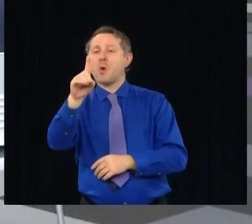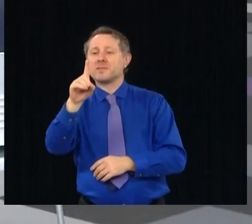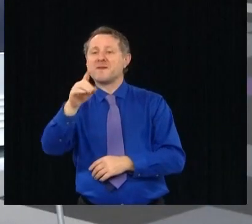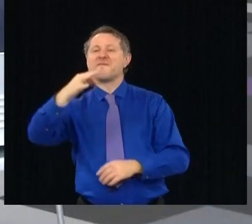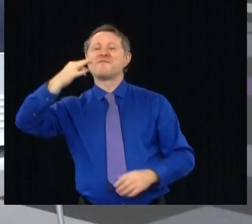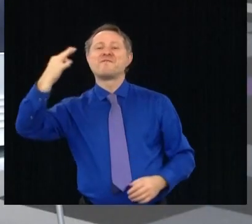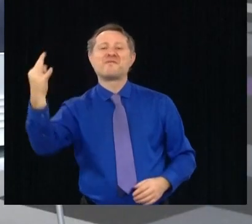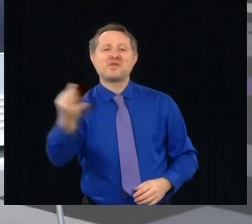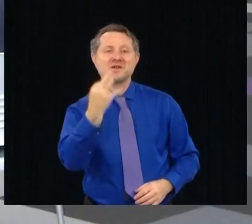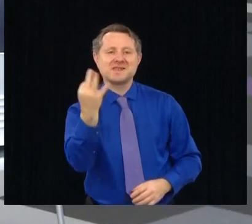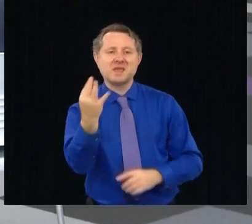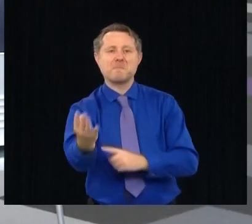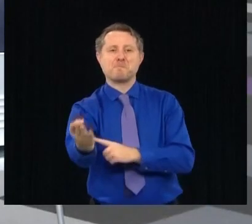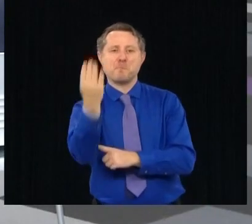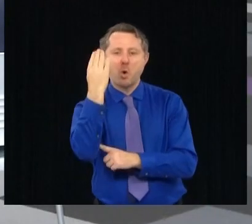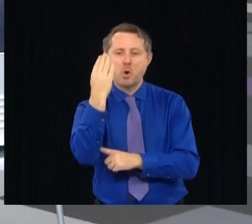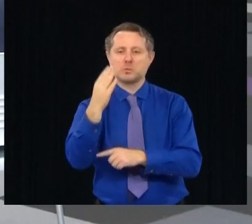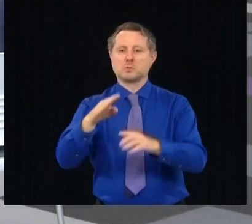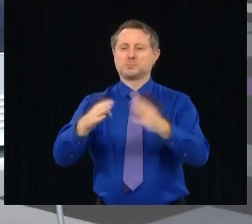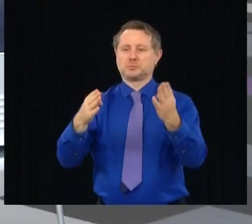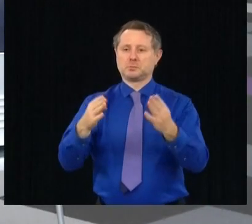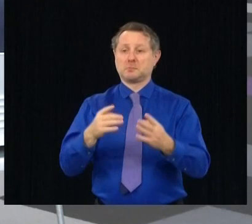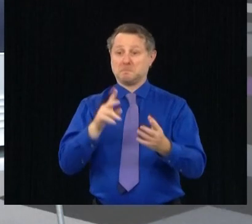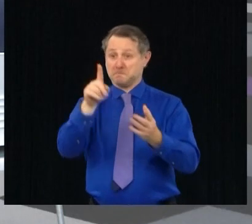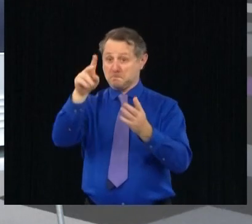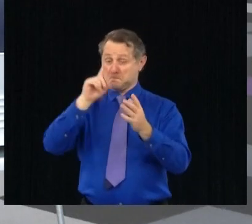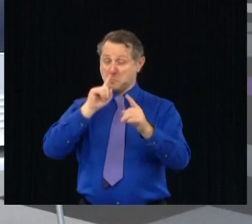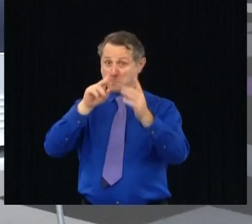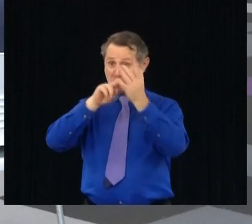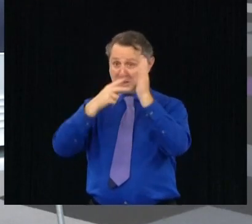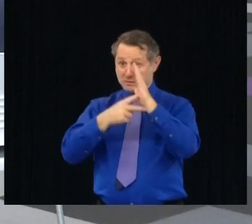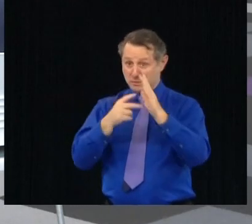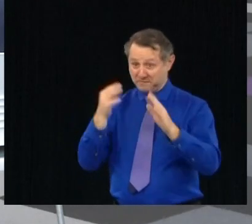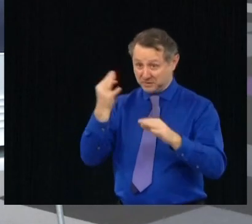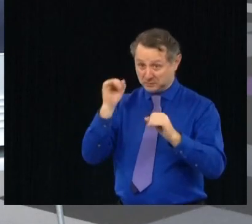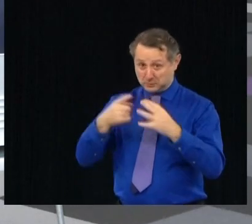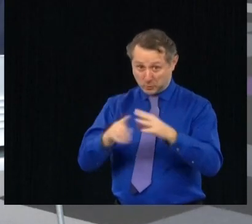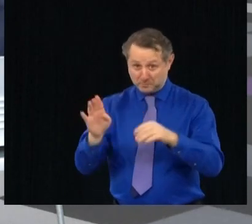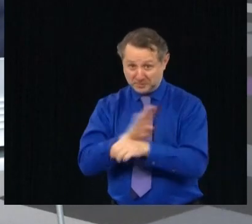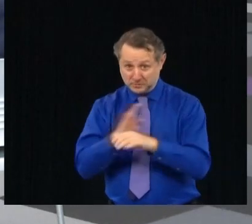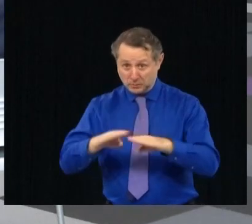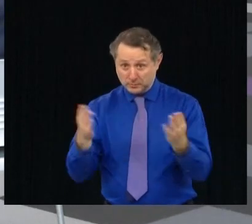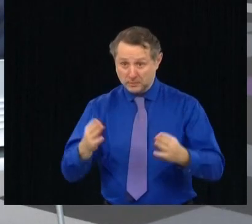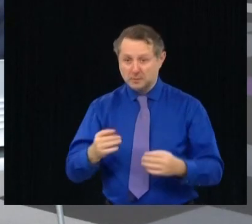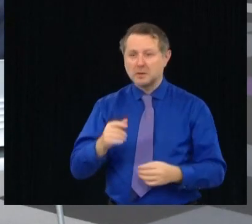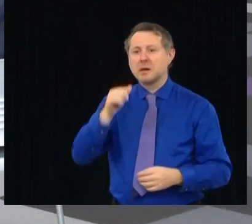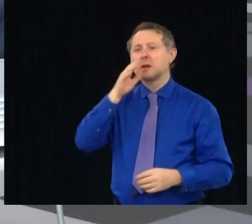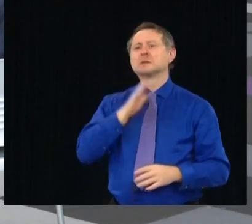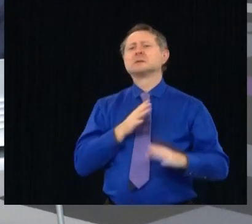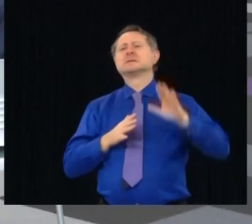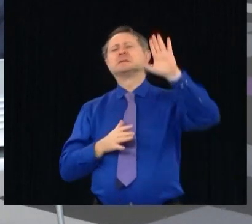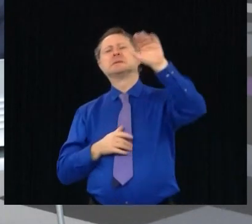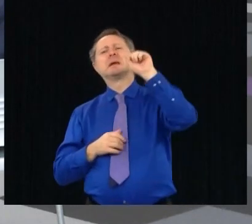REGION CAN REOPEN. 12:01 FRIDAY MORNING, THE 15th IS WHEN NEW YORK ON PAUSE EXPIRES. FRIDAY CAN BE A DAY OF BUSINESS?